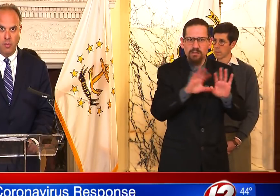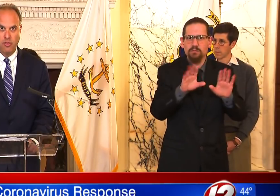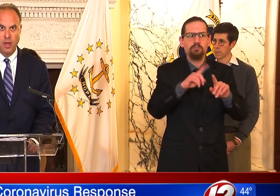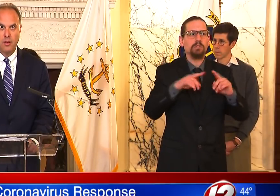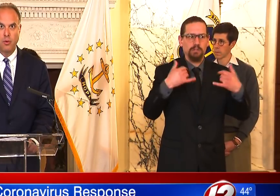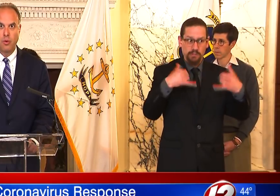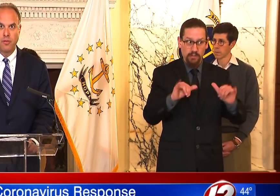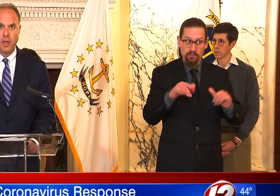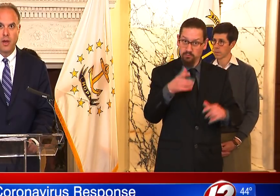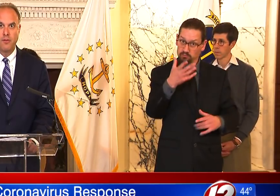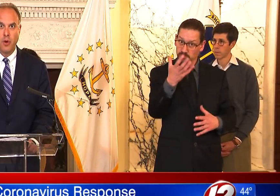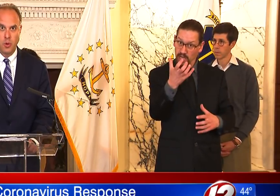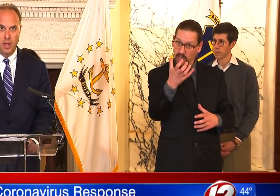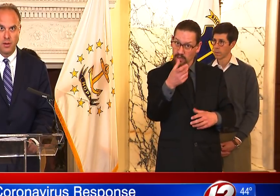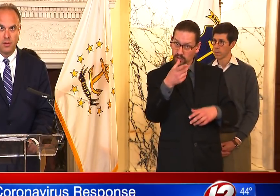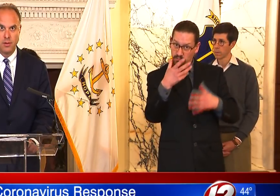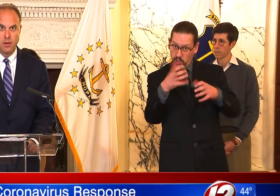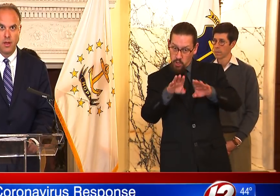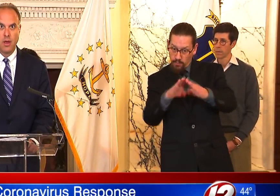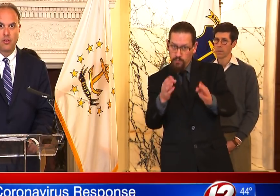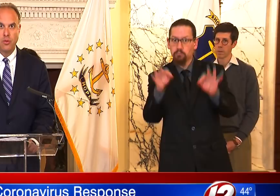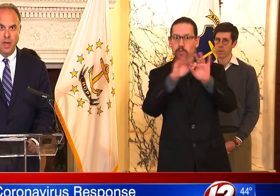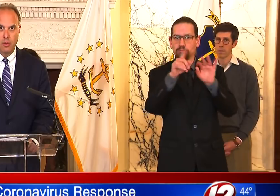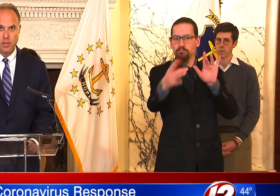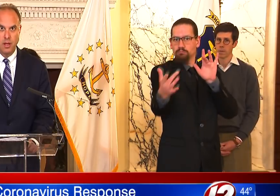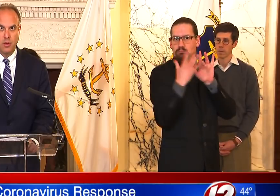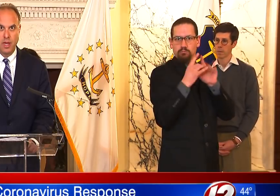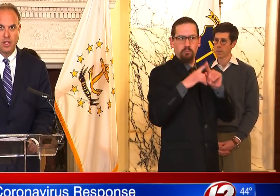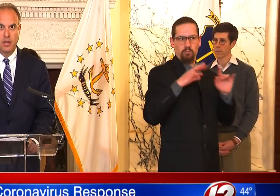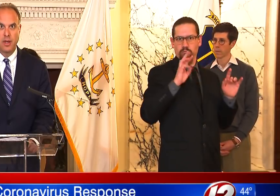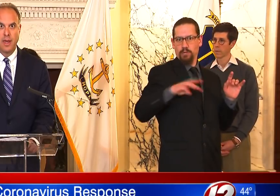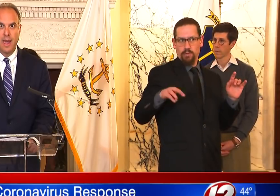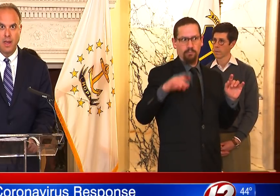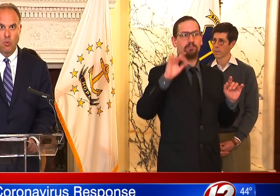FOR NONCRITICAL RETAILERS WHO ARE CONSIDERING A METHOD OF